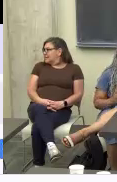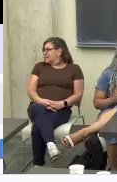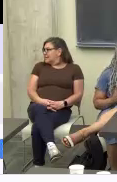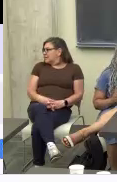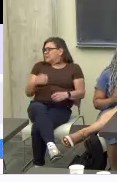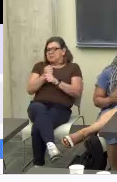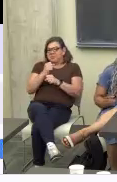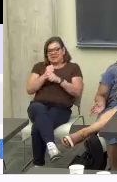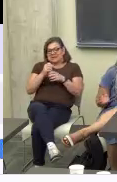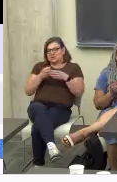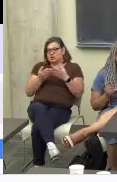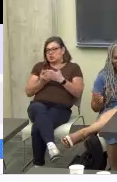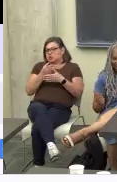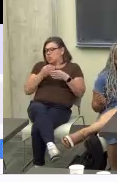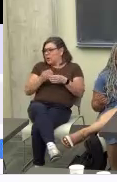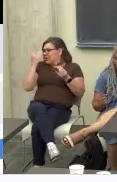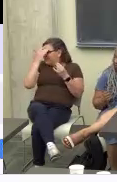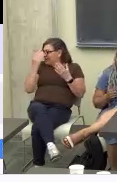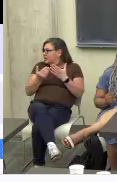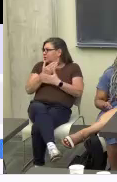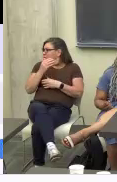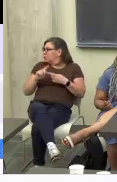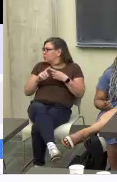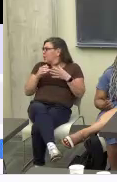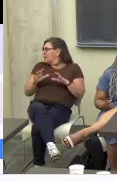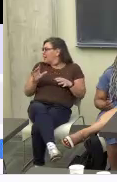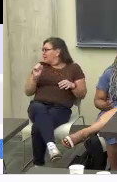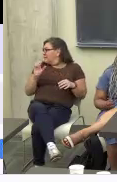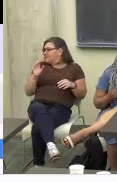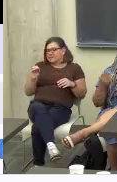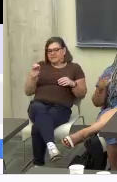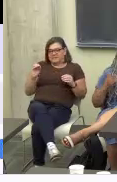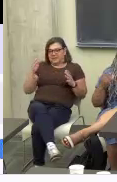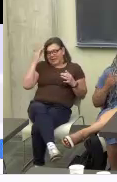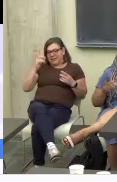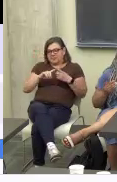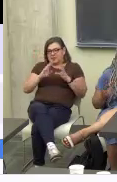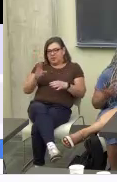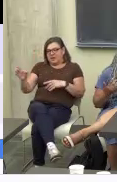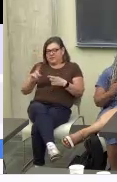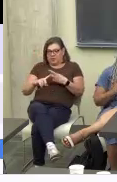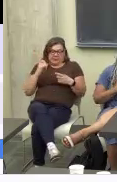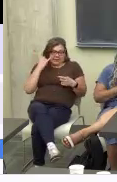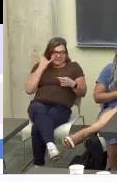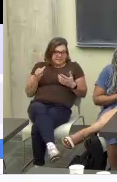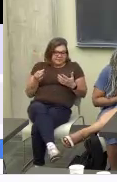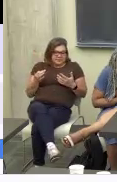have to sort of like play with and be prepared for If what we want, you know, like I'm very